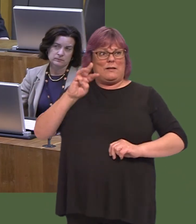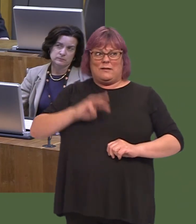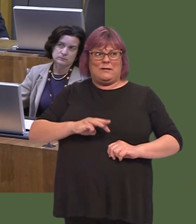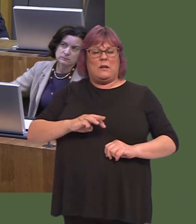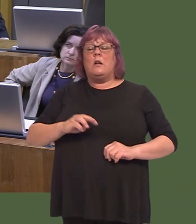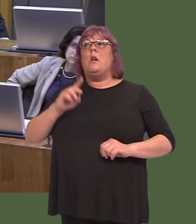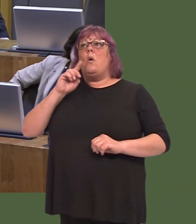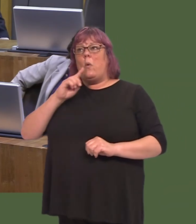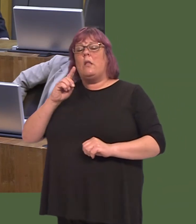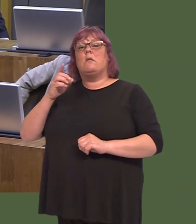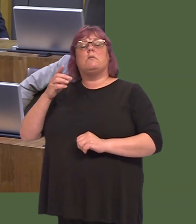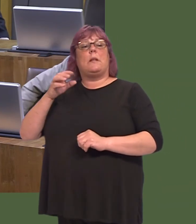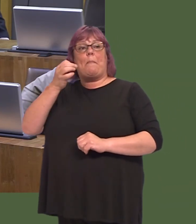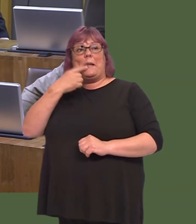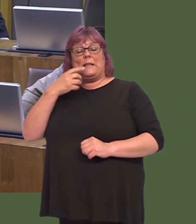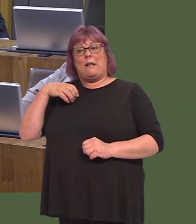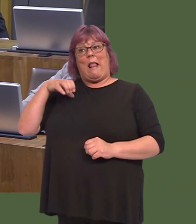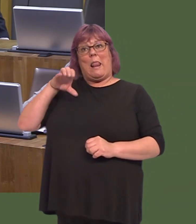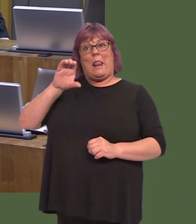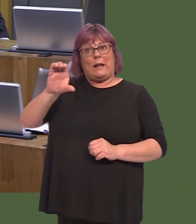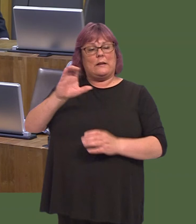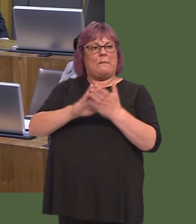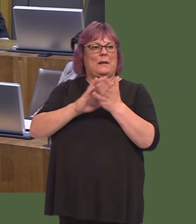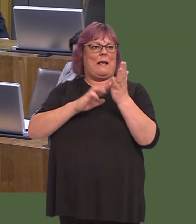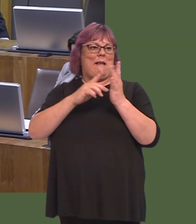Once a medicine is licensed, the use of it then is governed by NICE and the All Wales